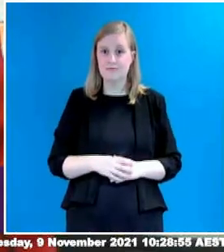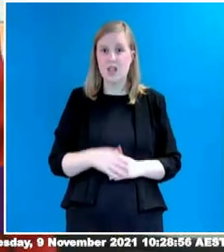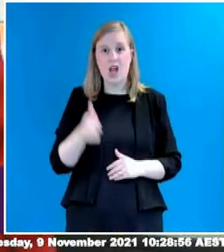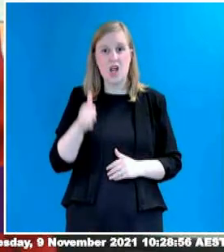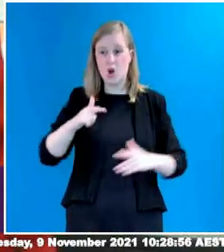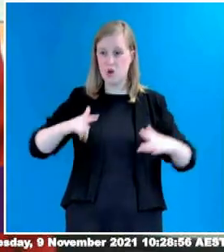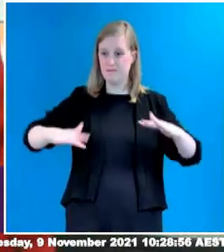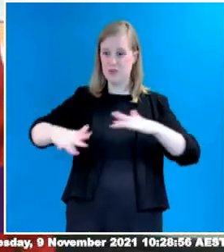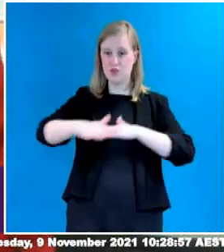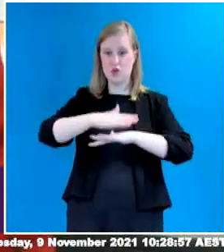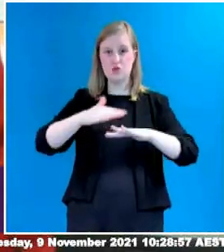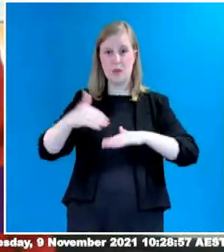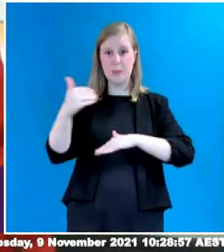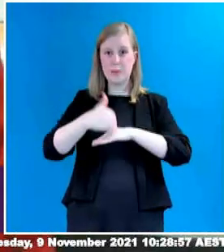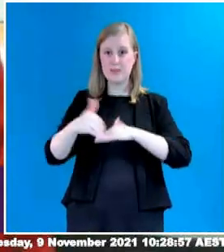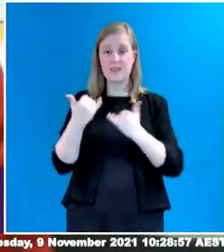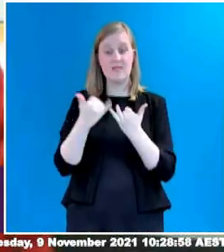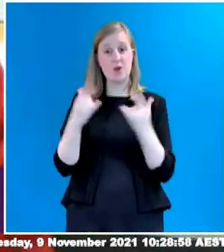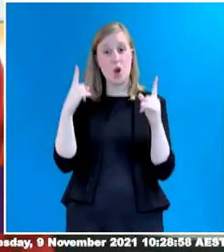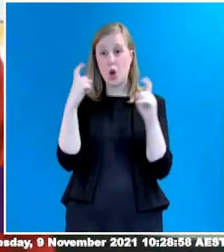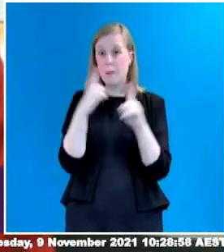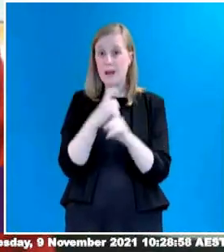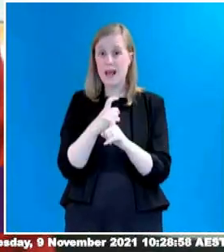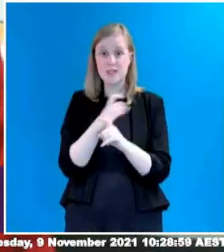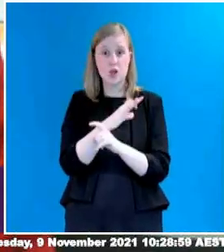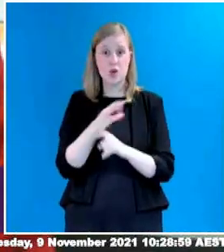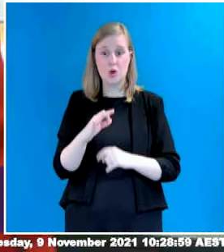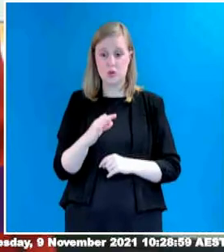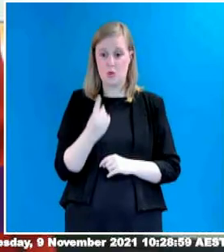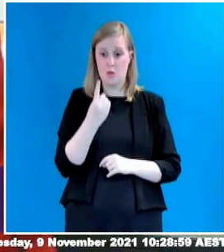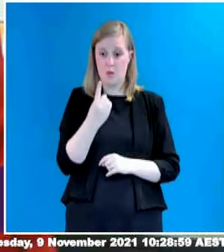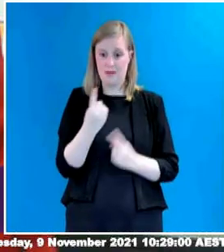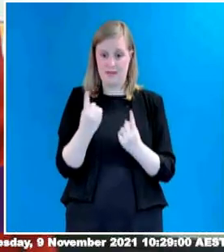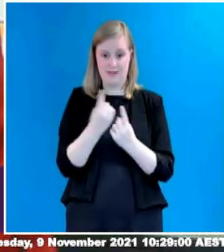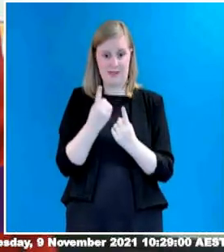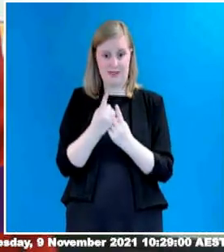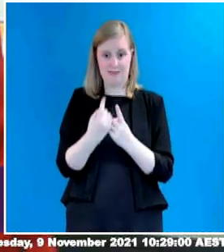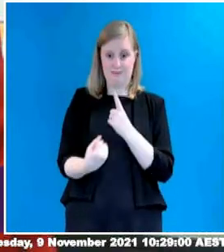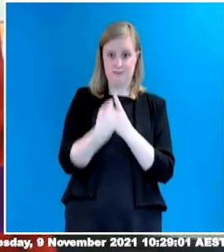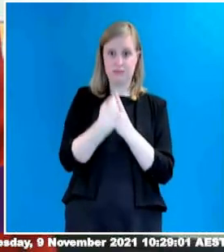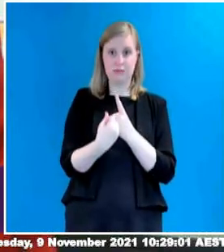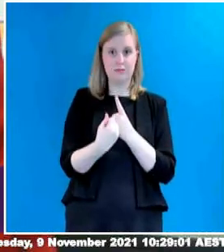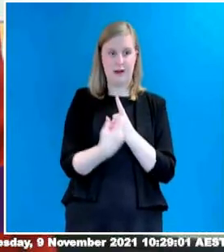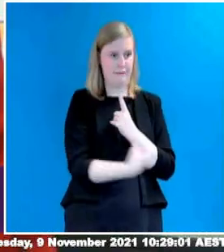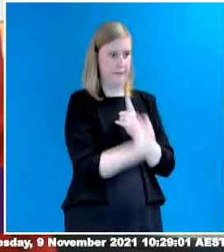complaints mechanism would reduce that energy and resources and expense of